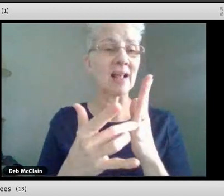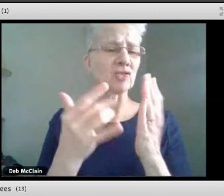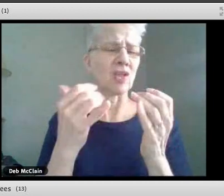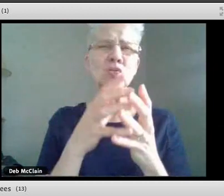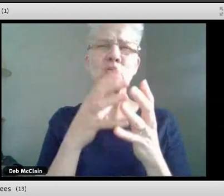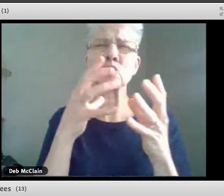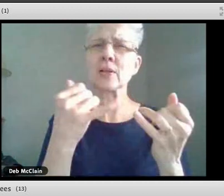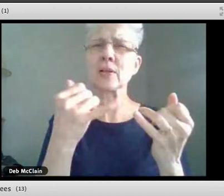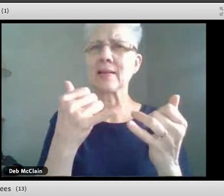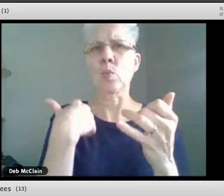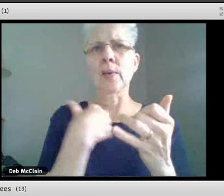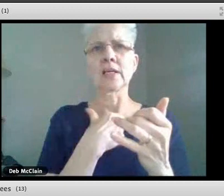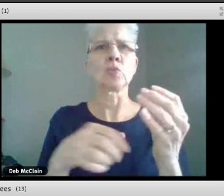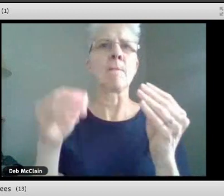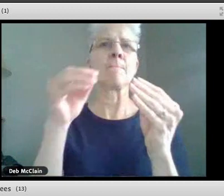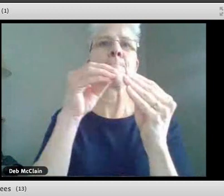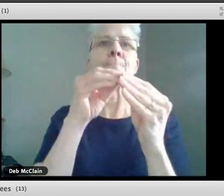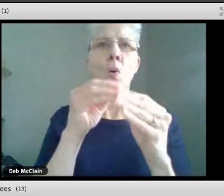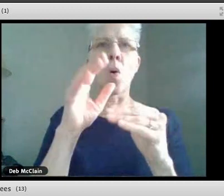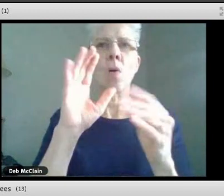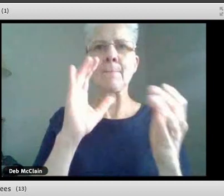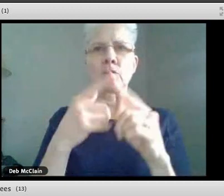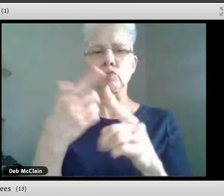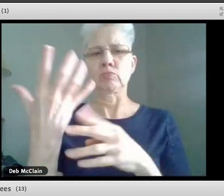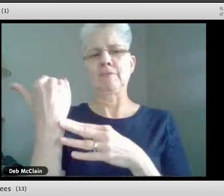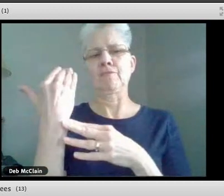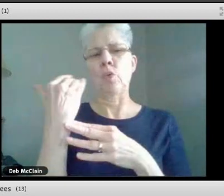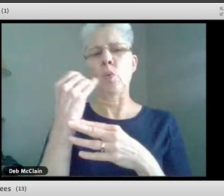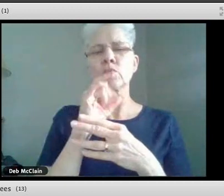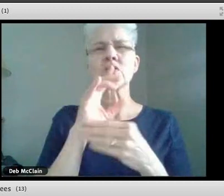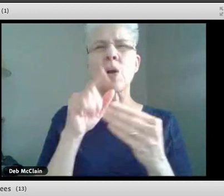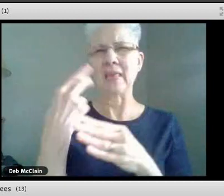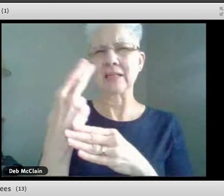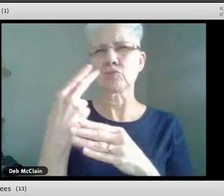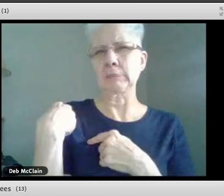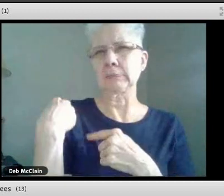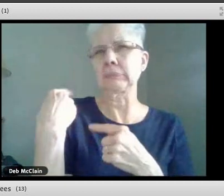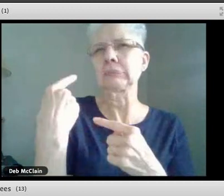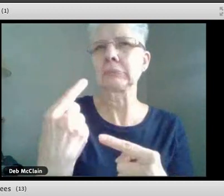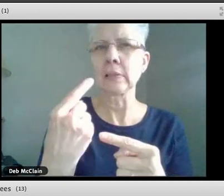we could do than in the past, and I'll talk a little bit about the history of evolution of assistive technology